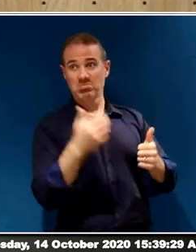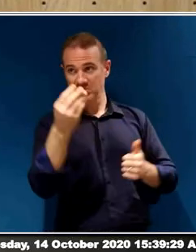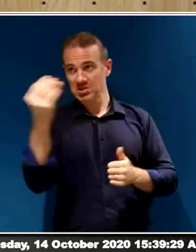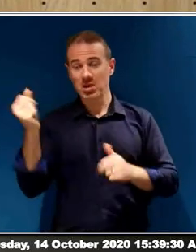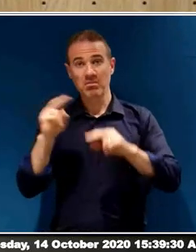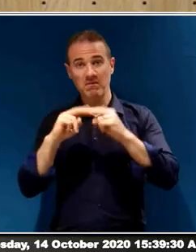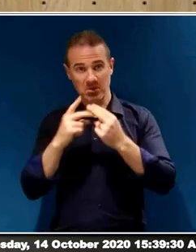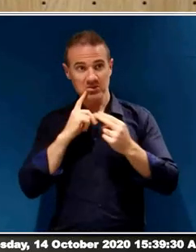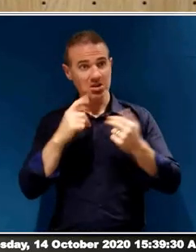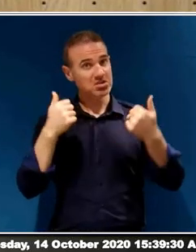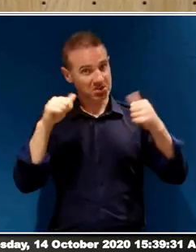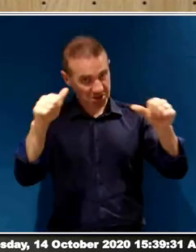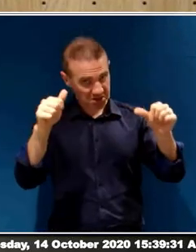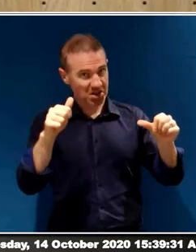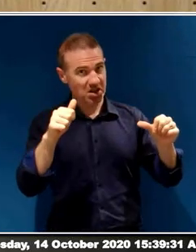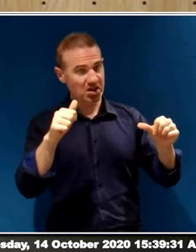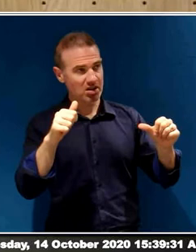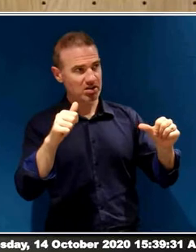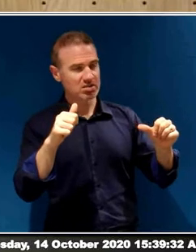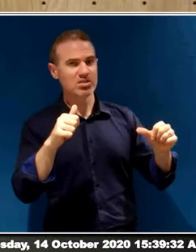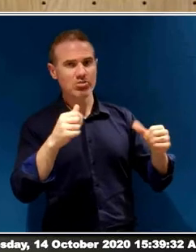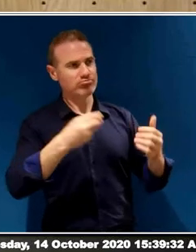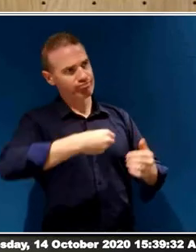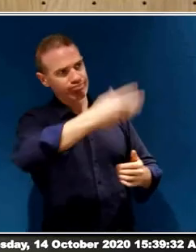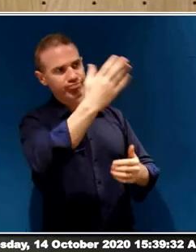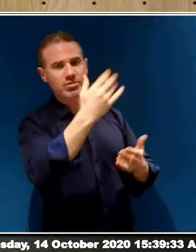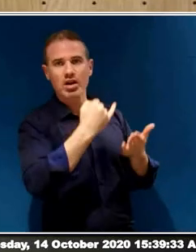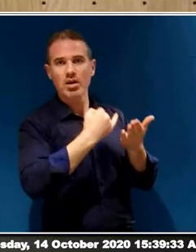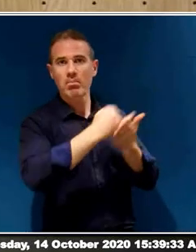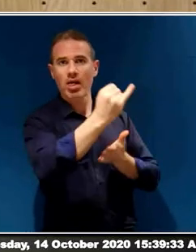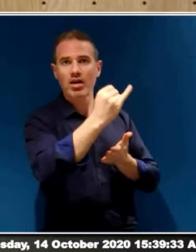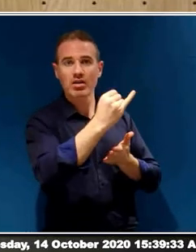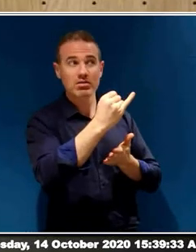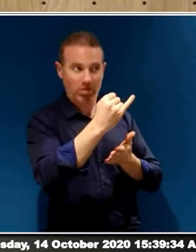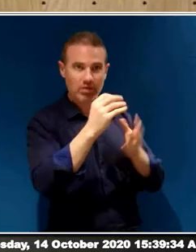their complaints, but we also know that there are families who move their